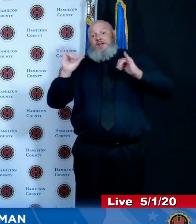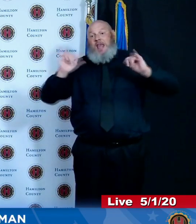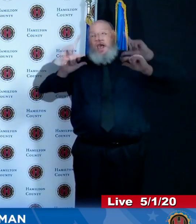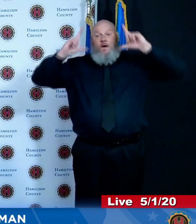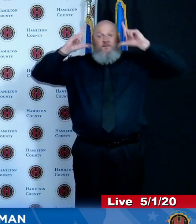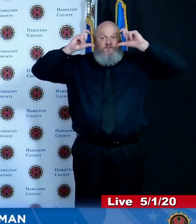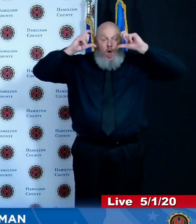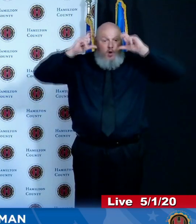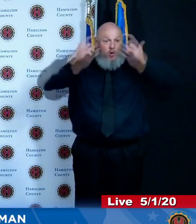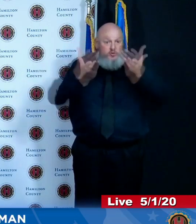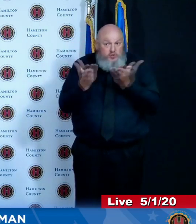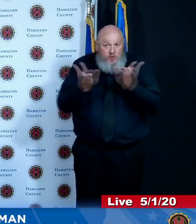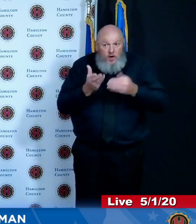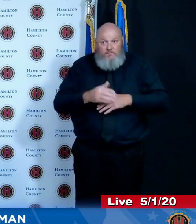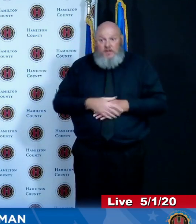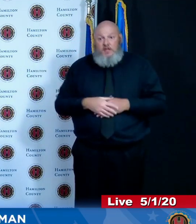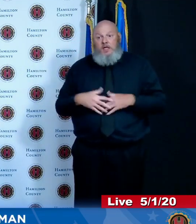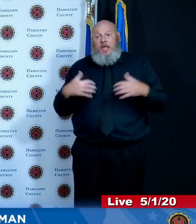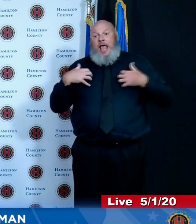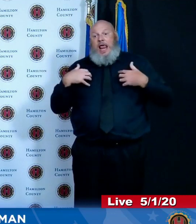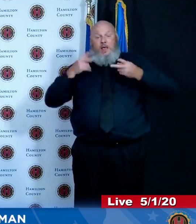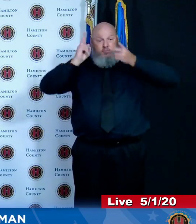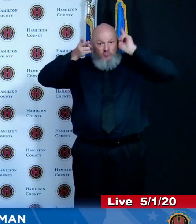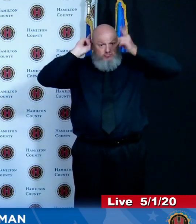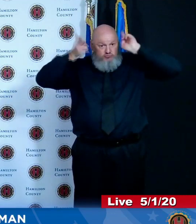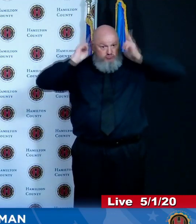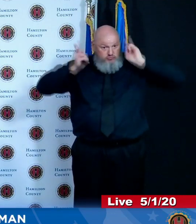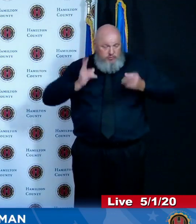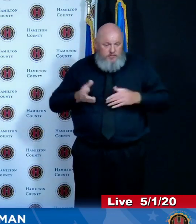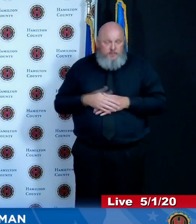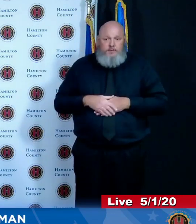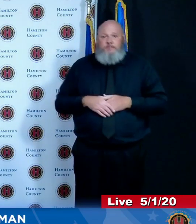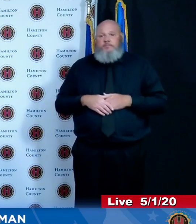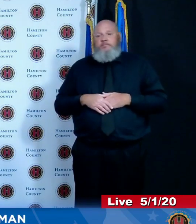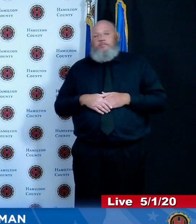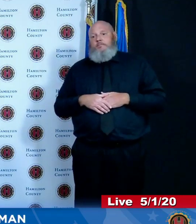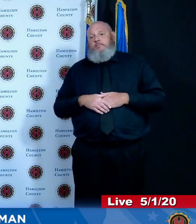and any types of those special services I have a slide that I'd like to share